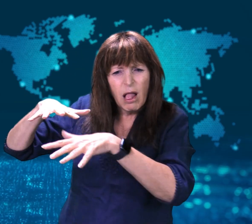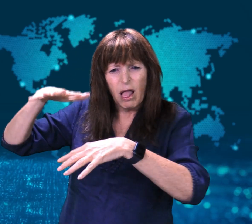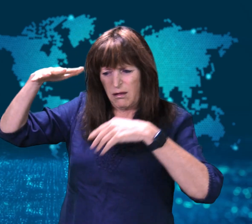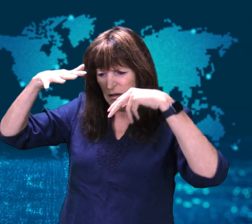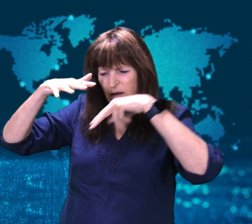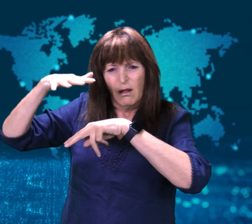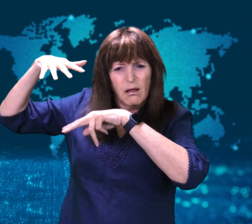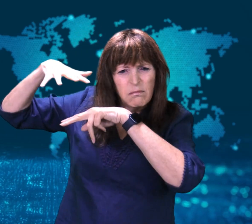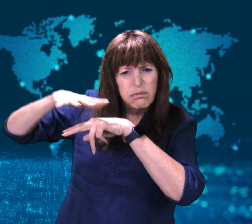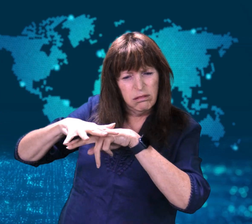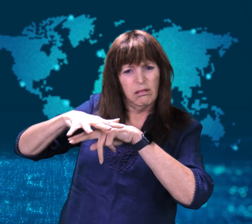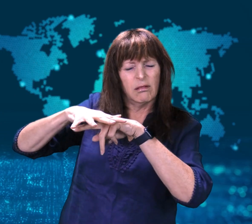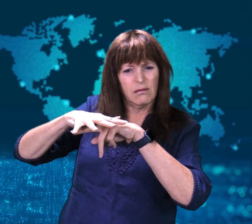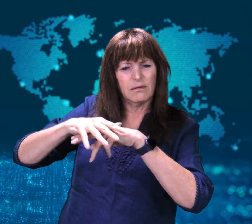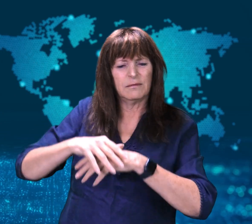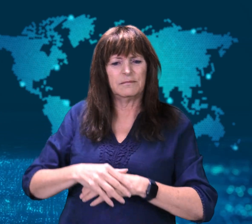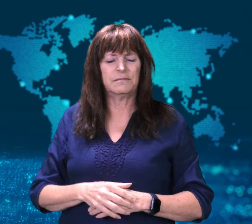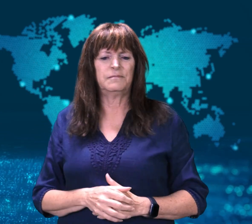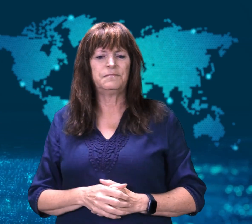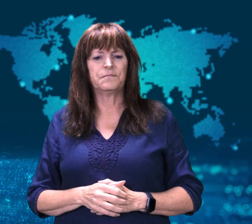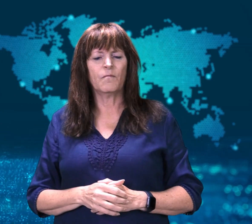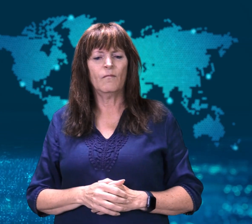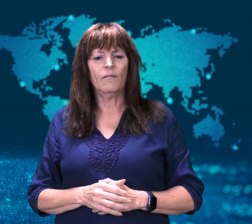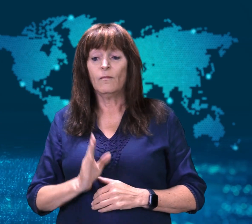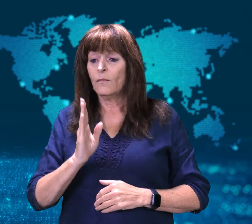In Northern India,